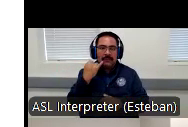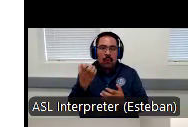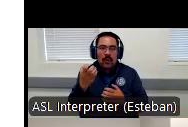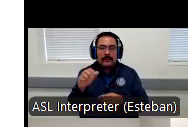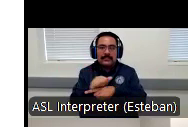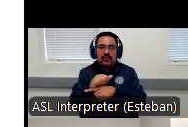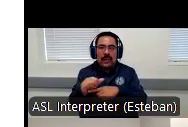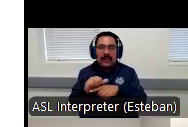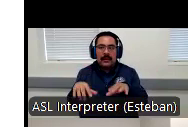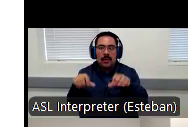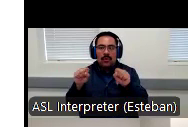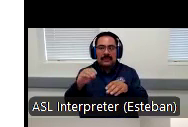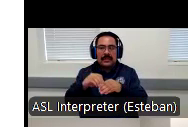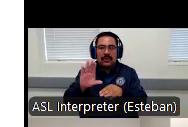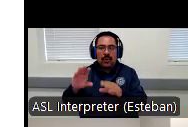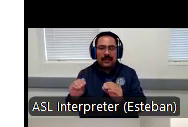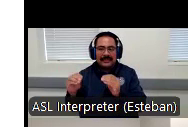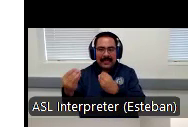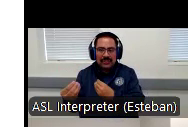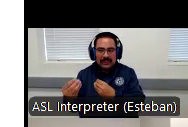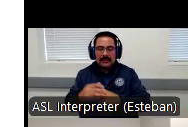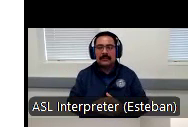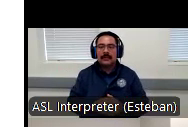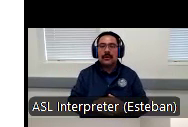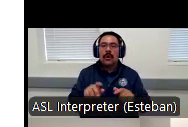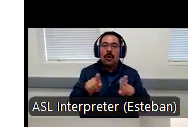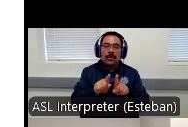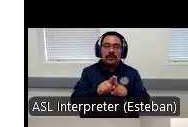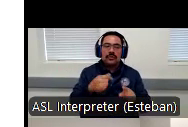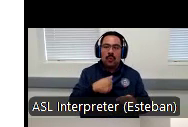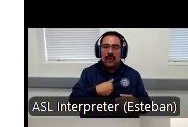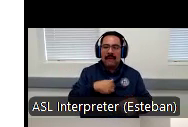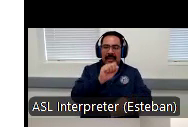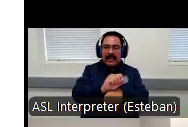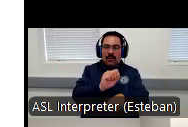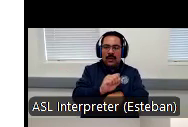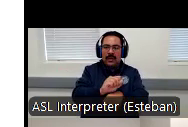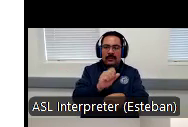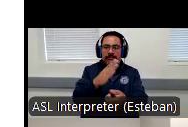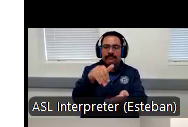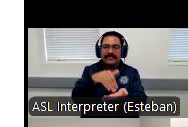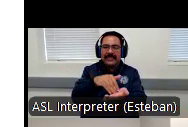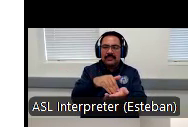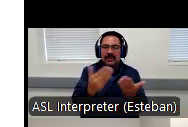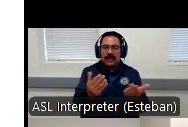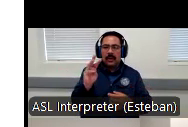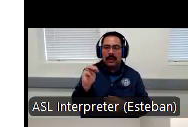have for your organization. And we also have a Career Center here at MOPD that we launched two